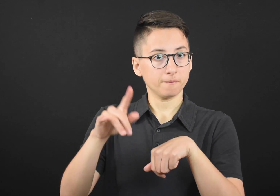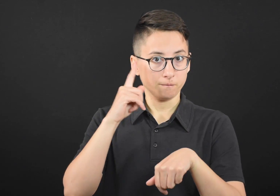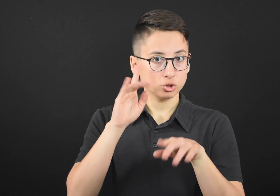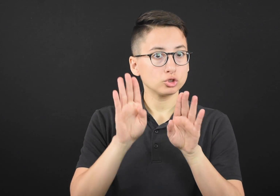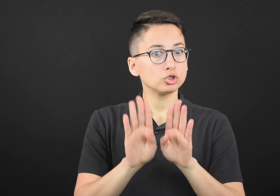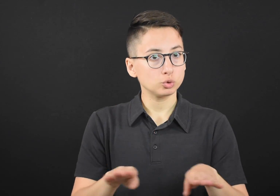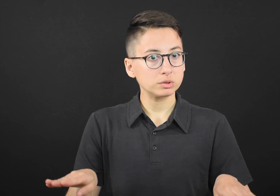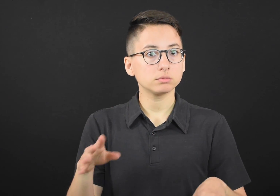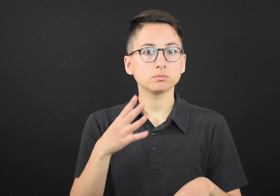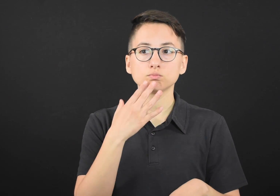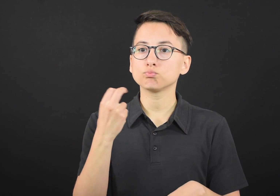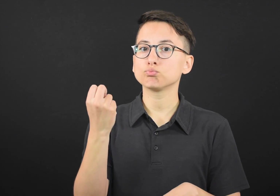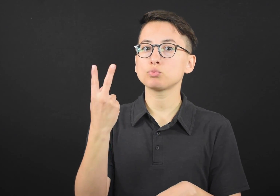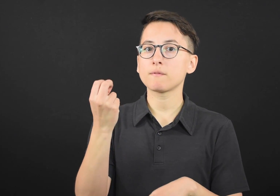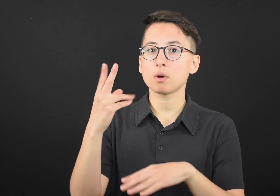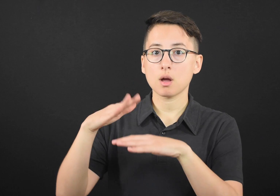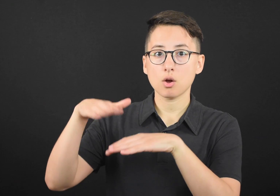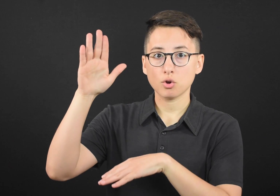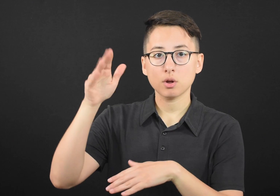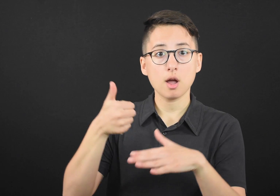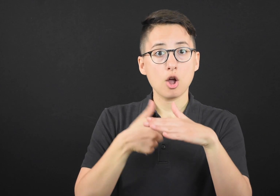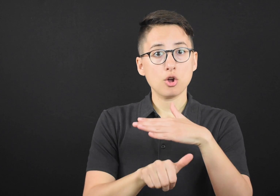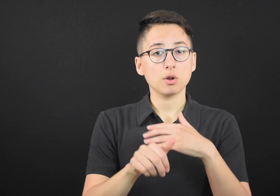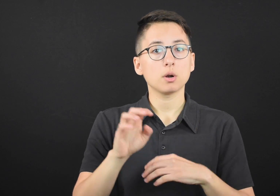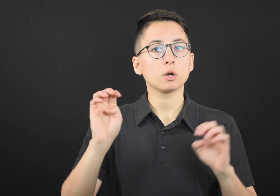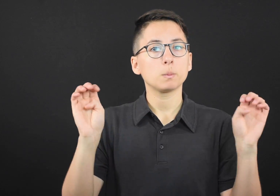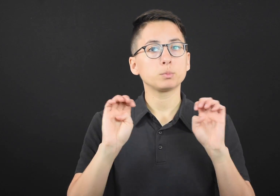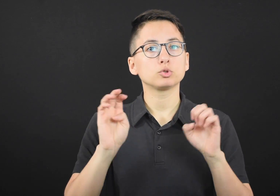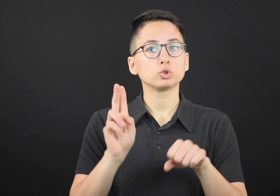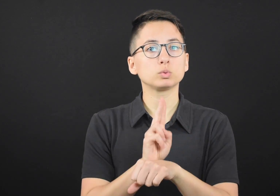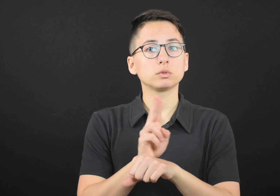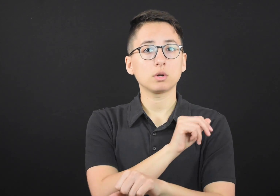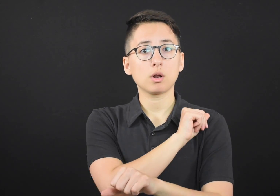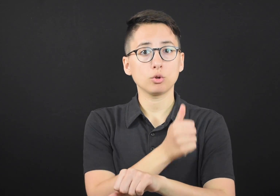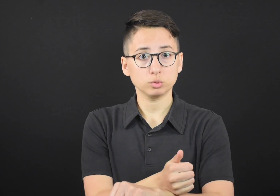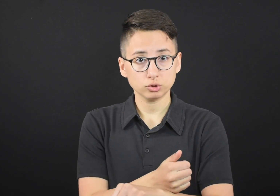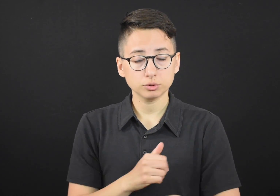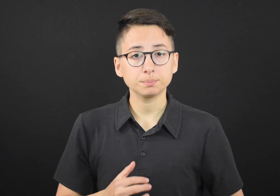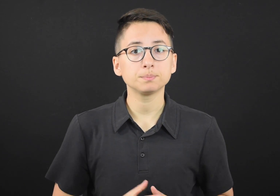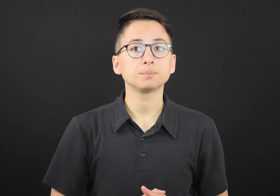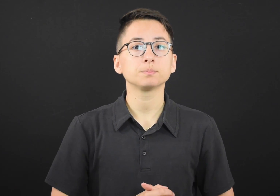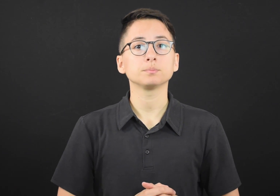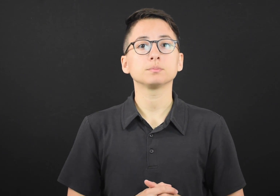and older under Emergency Use Authorization. Children under the